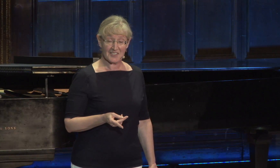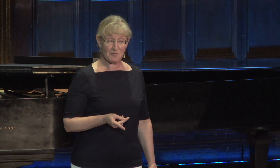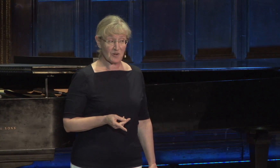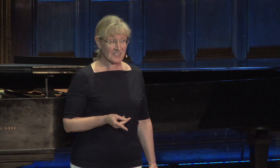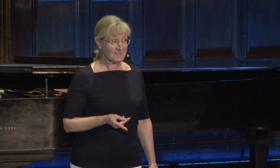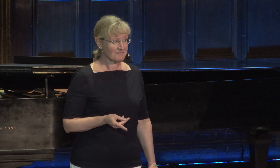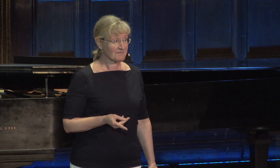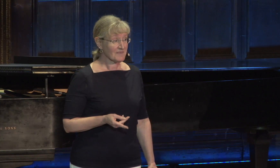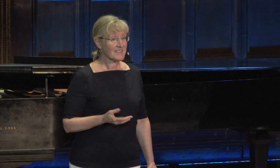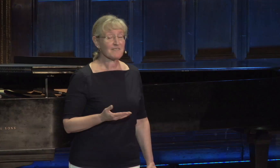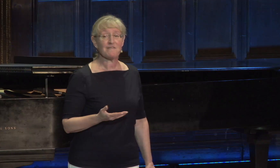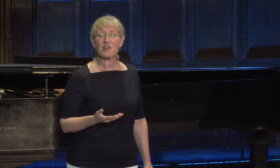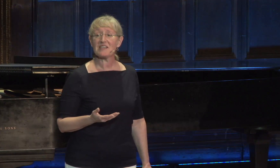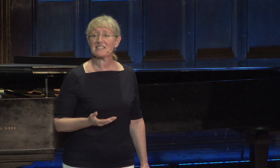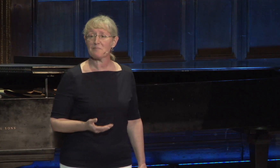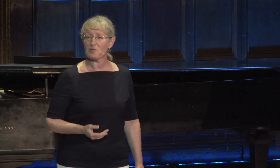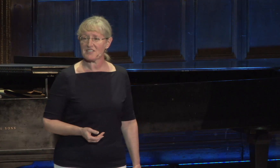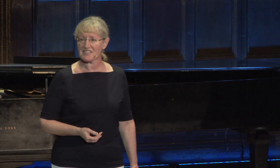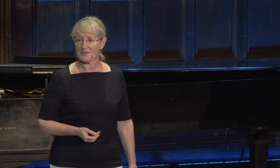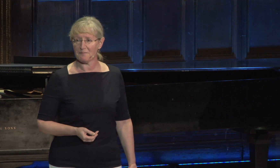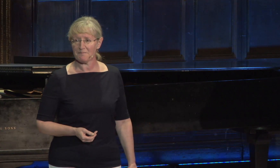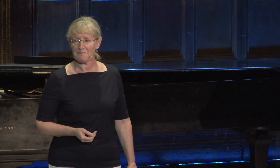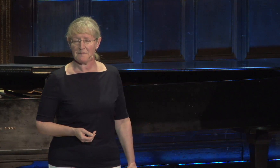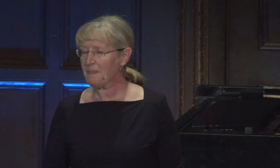How does it work? It's a very simple system.